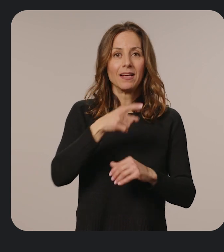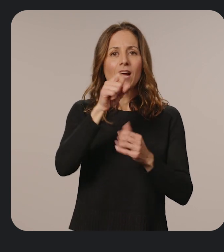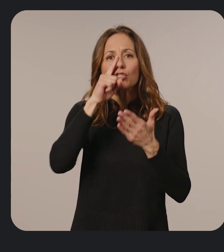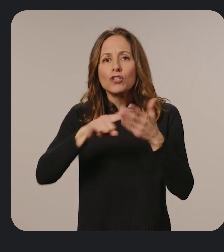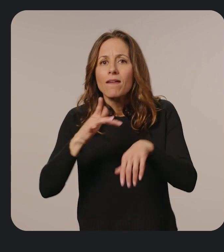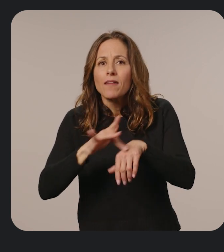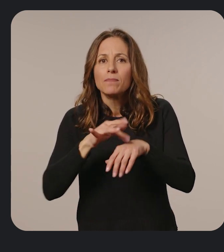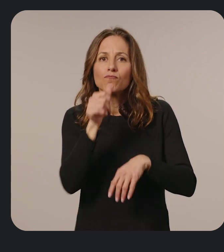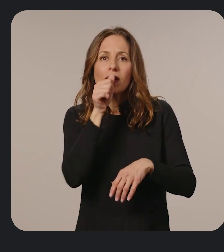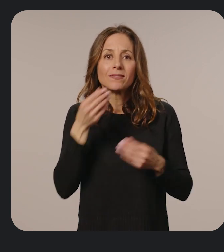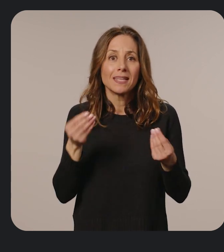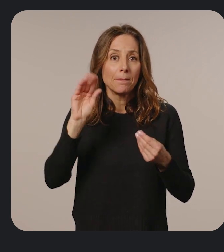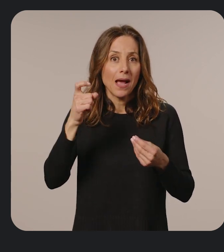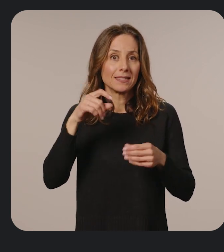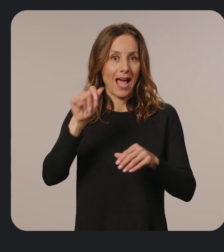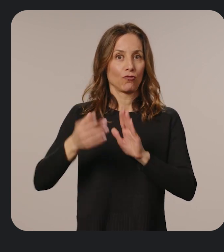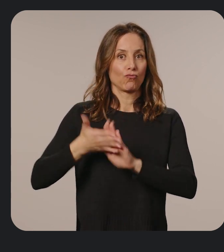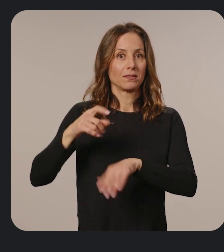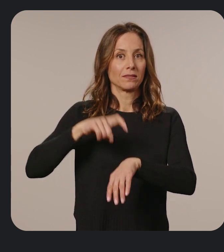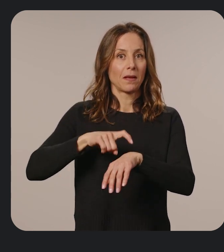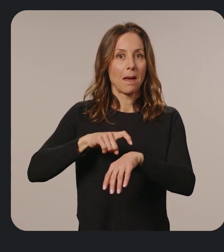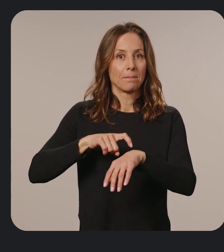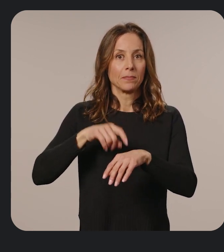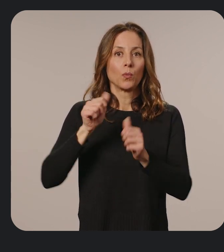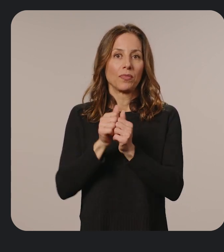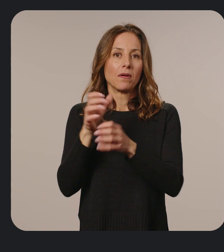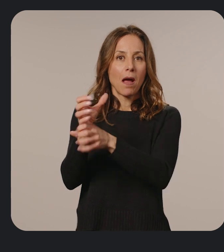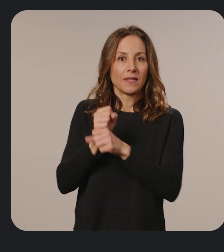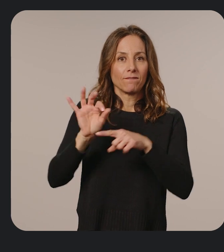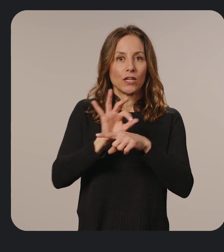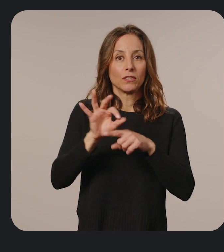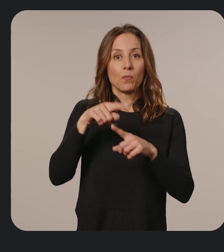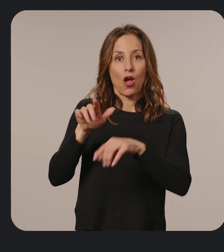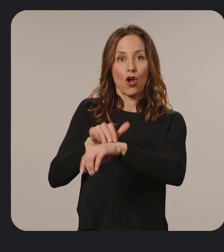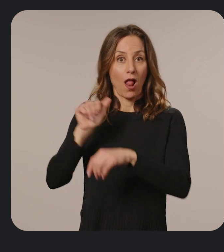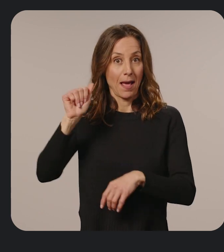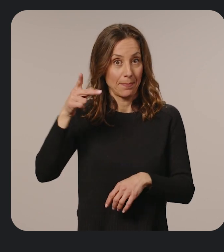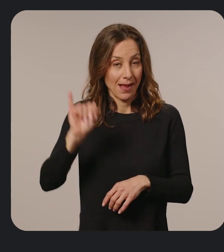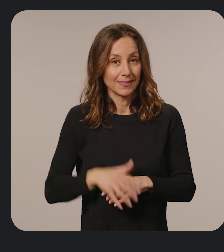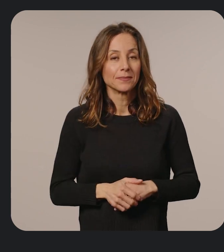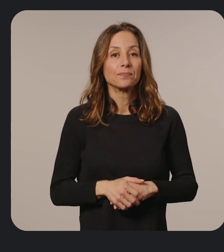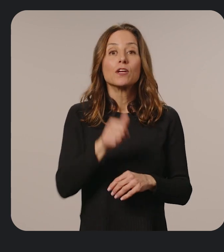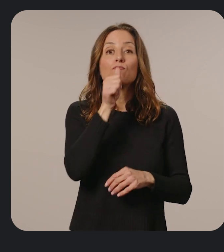to your project in your build file, you can check for the availability of the Privacy Sandbox at runtime with the obtain function